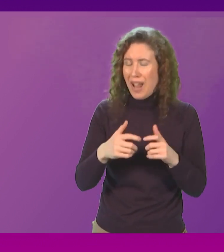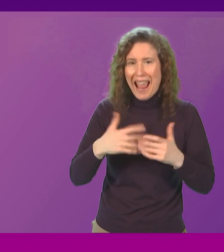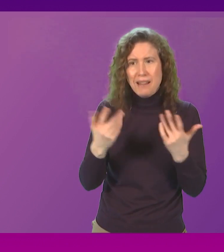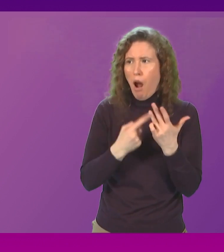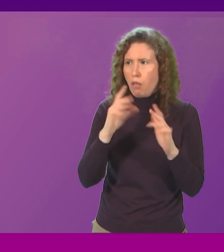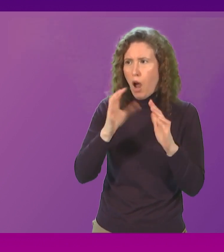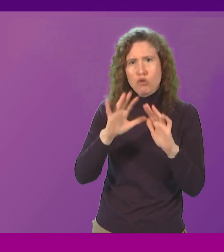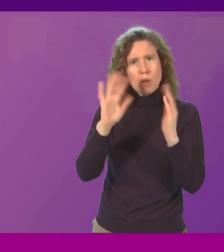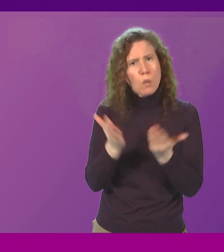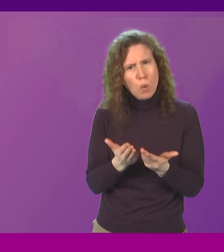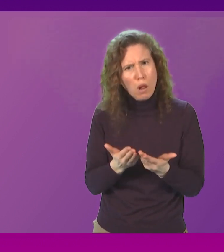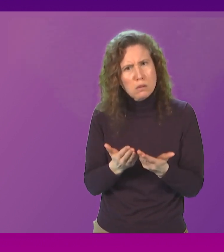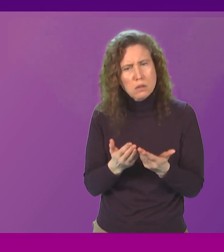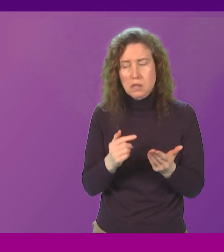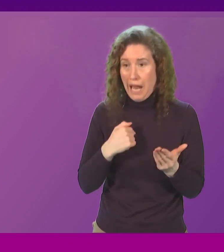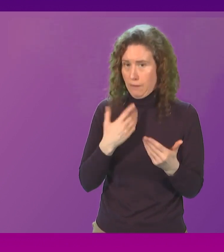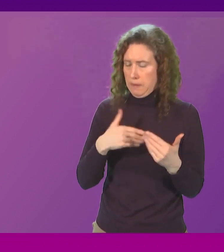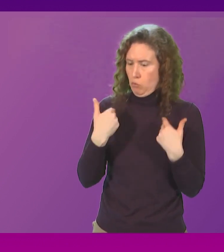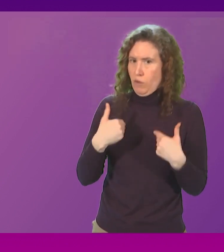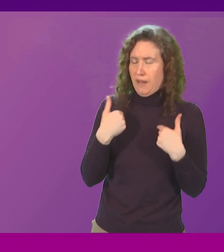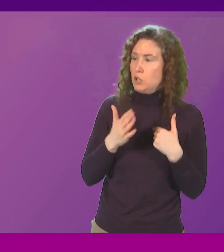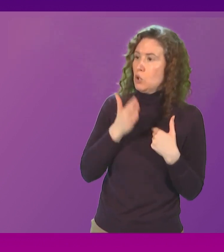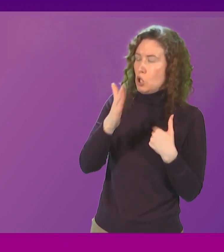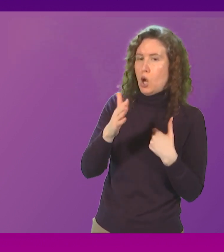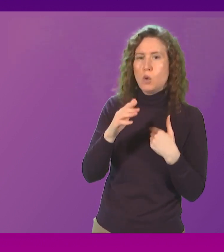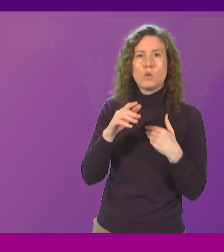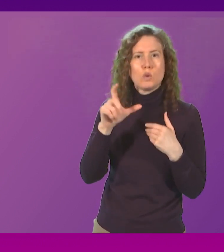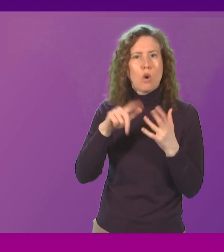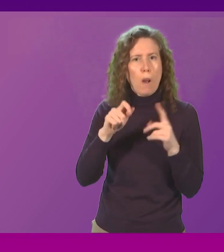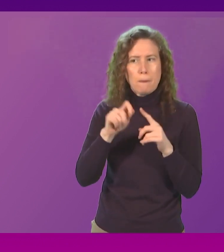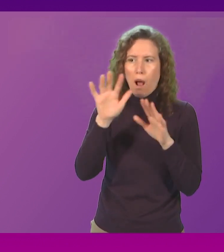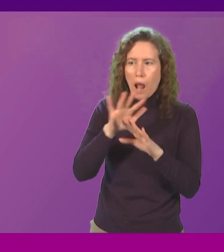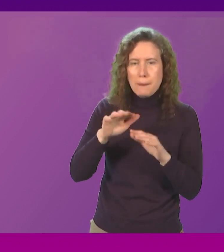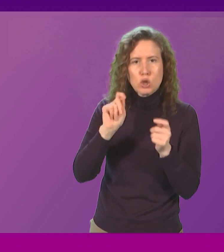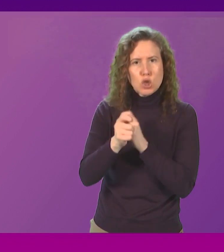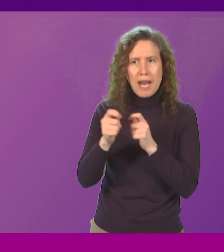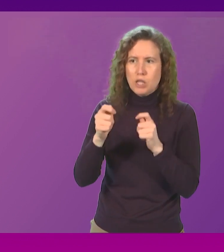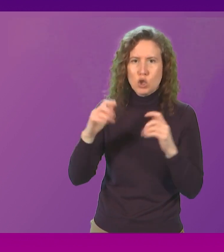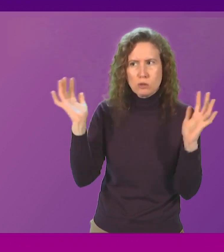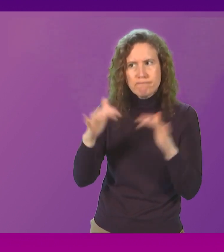I have been privileged to attend climate change COP summits over many years now, and I know